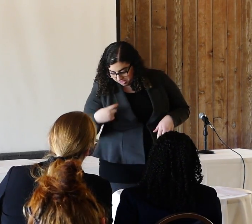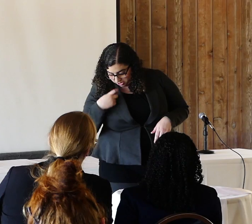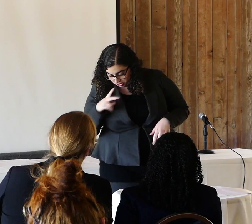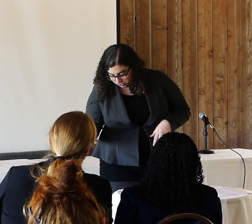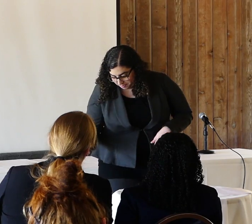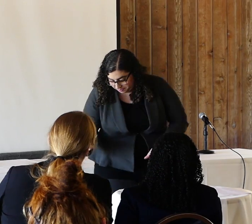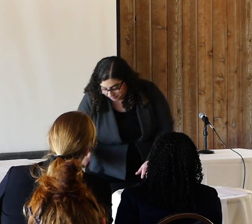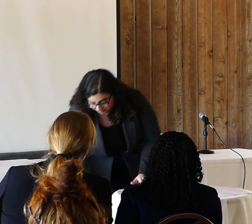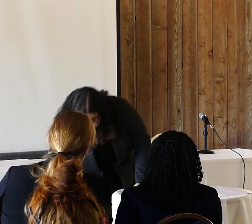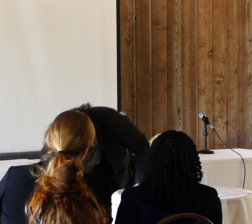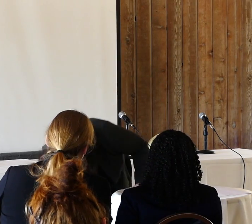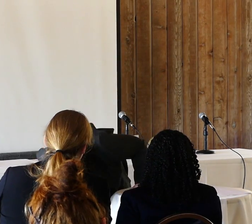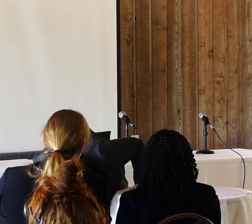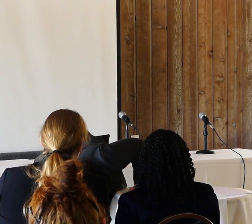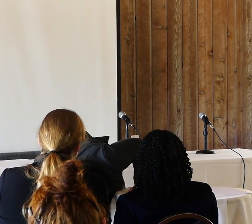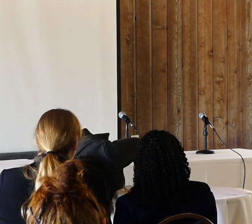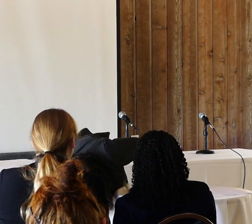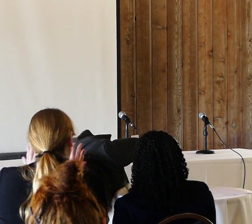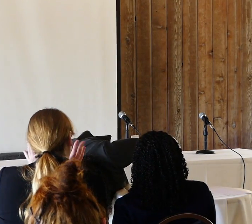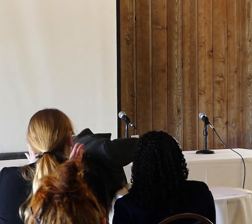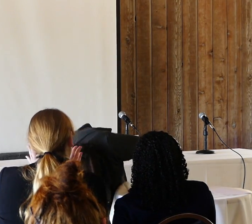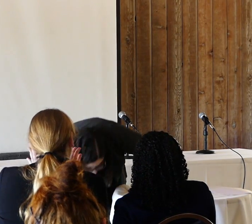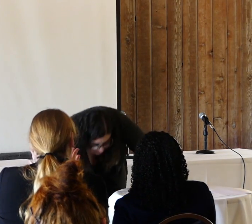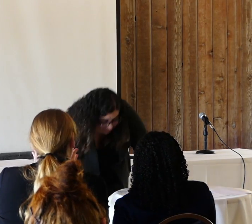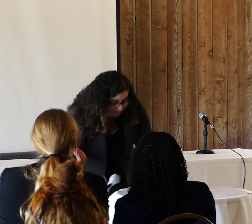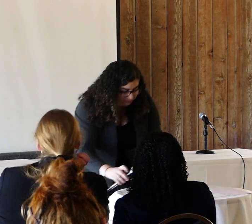is not a disability. It actually is part of my identity and so I'm proud